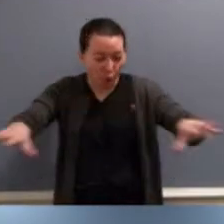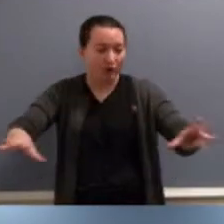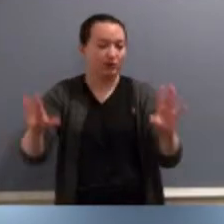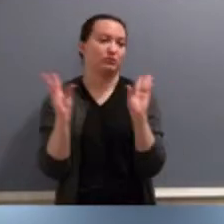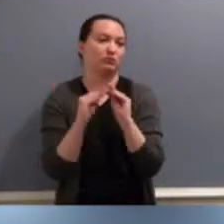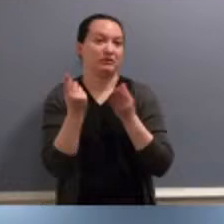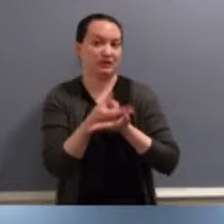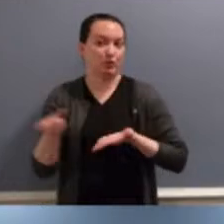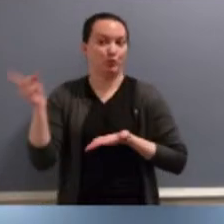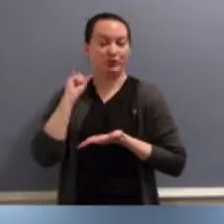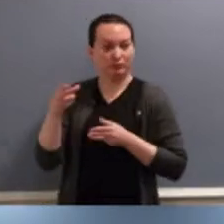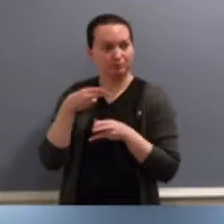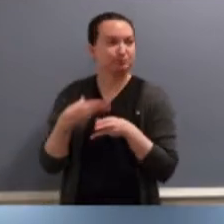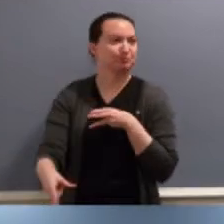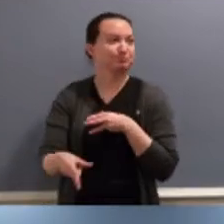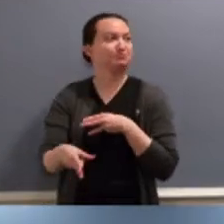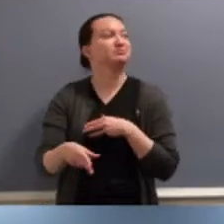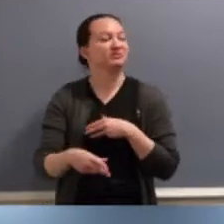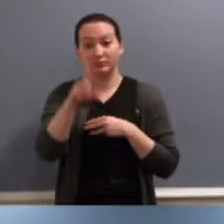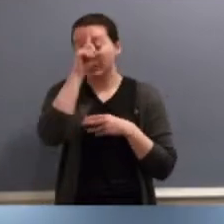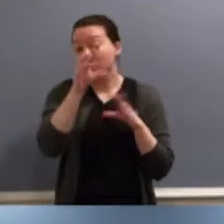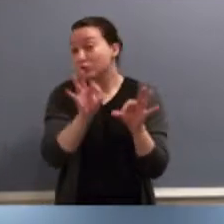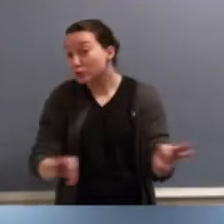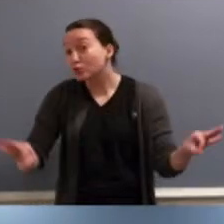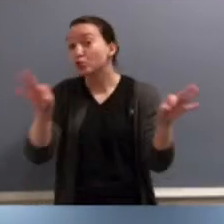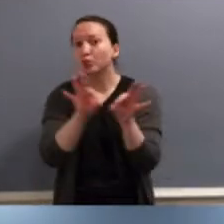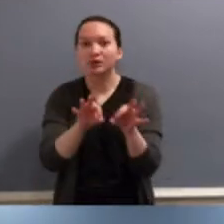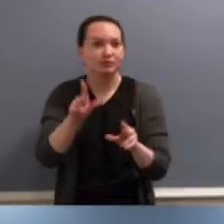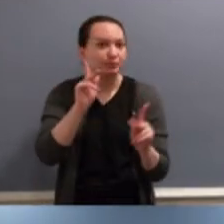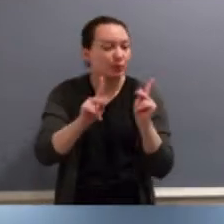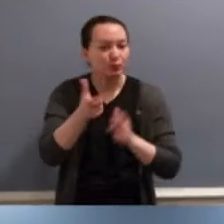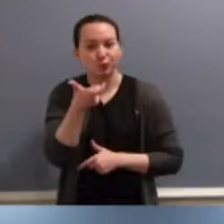last week but I just think it's important that folks especially those watching at home have